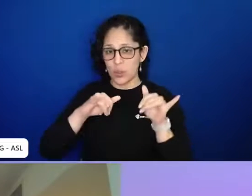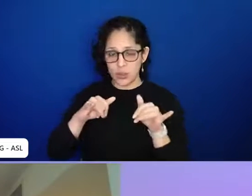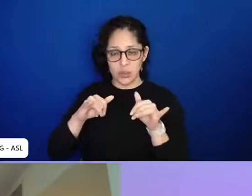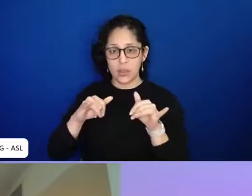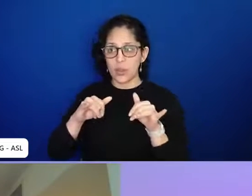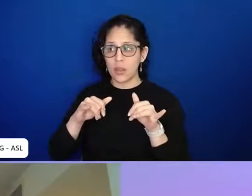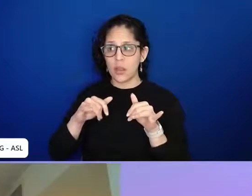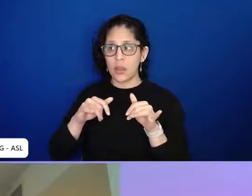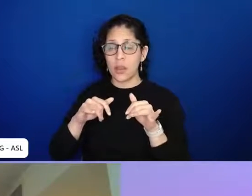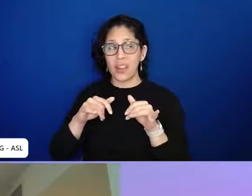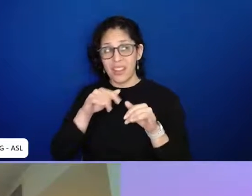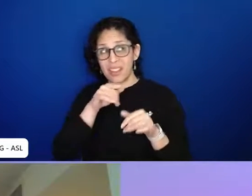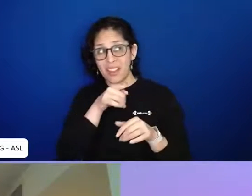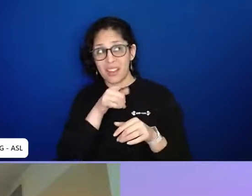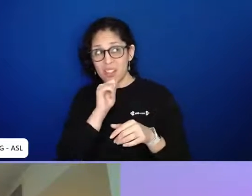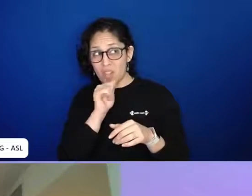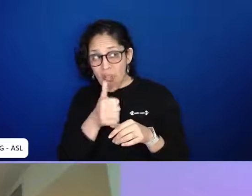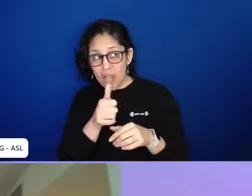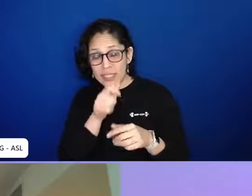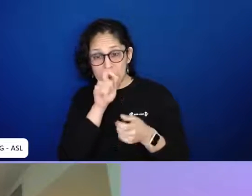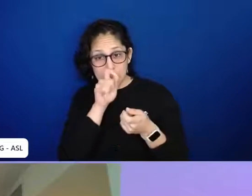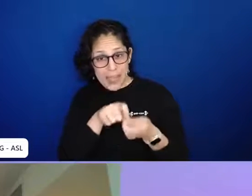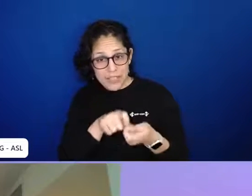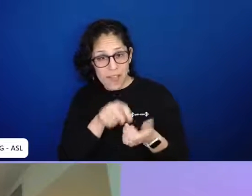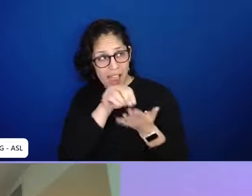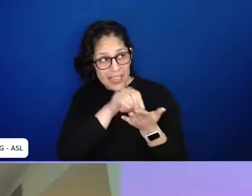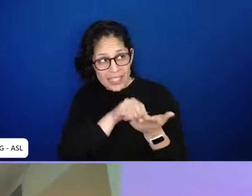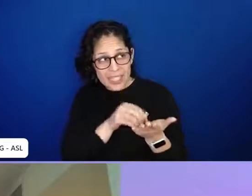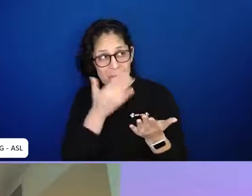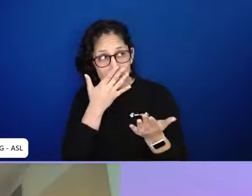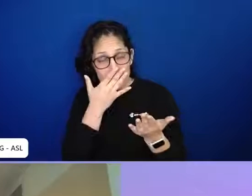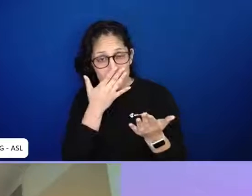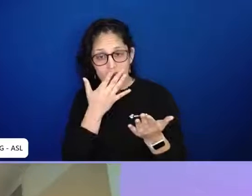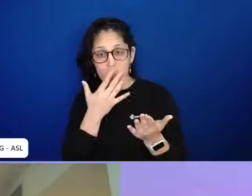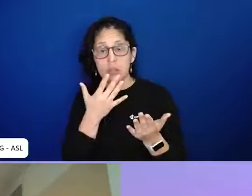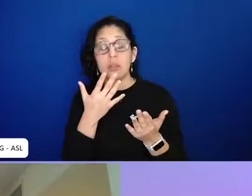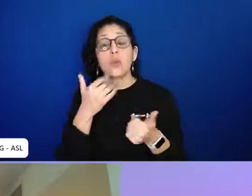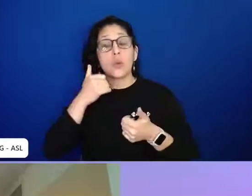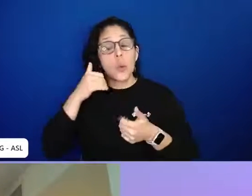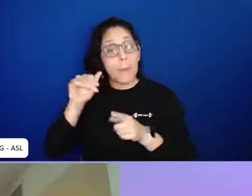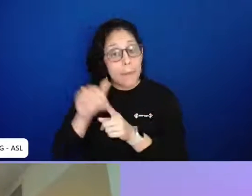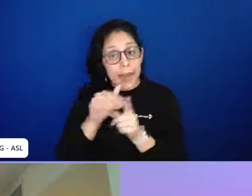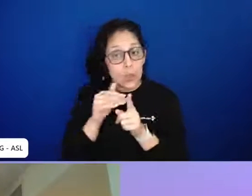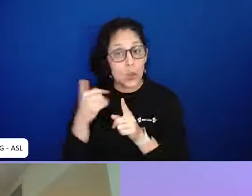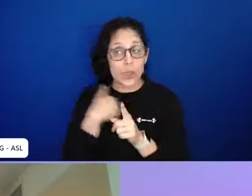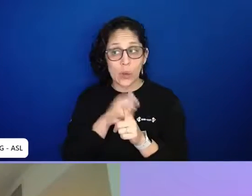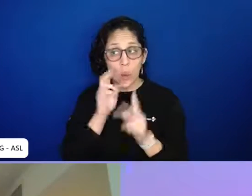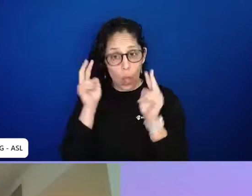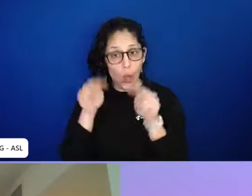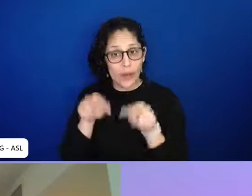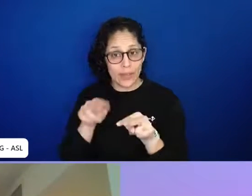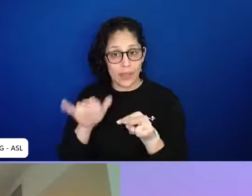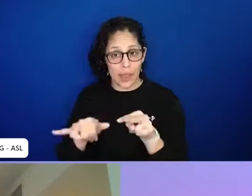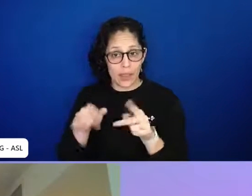through the design review that are not meeting the annotation standards, they are not specifying the colors, as an